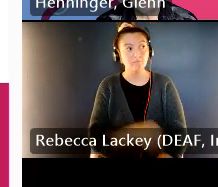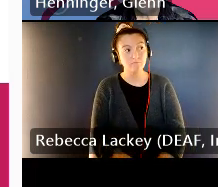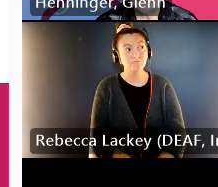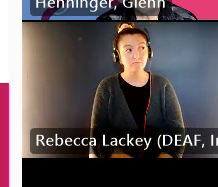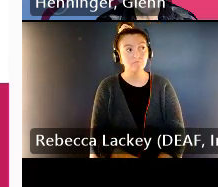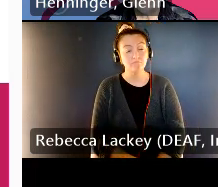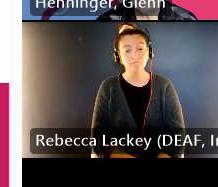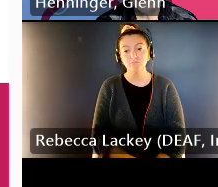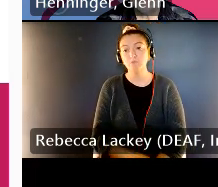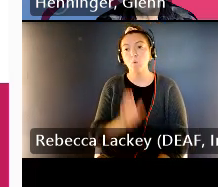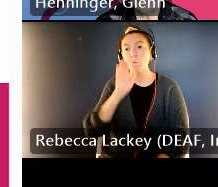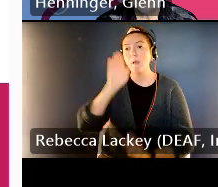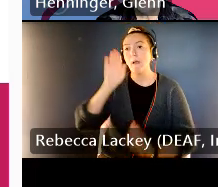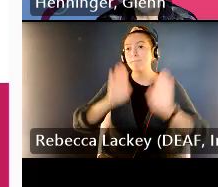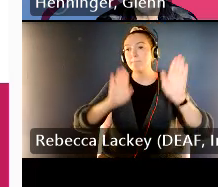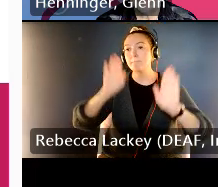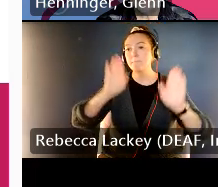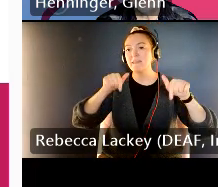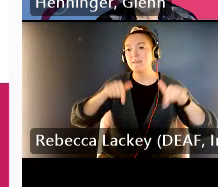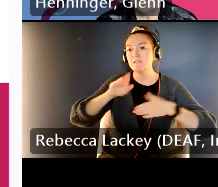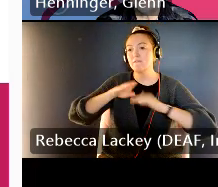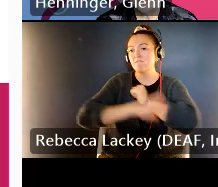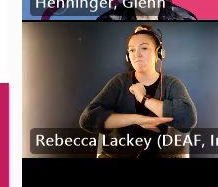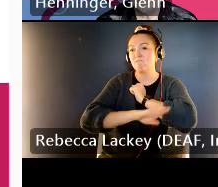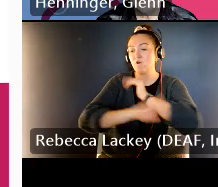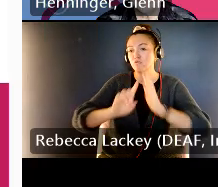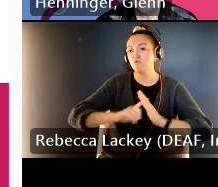So we'll bid it this fall, start work next, next spring.